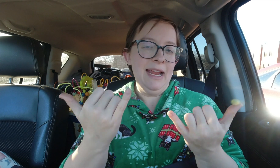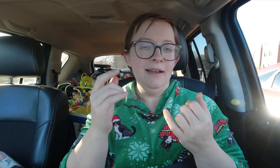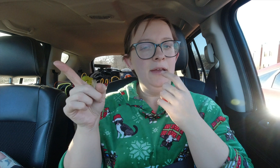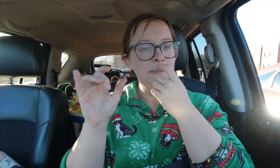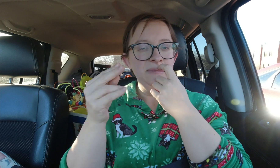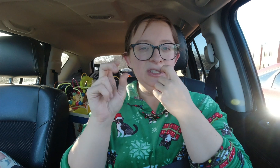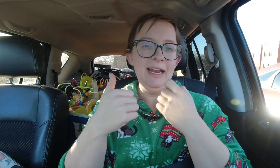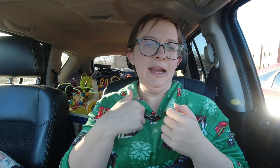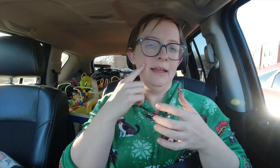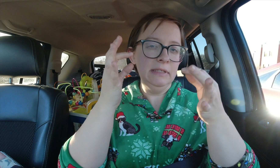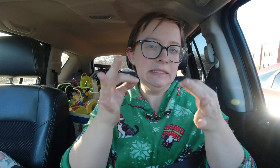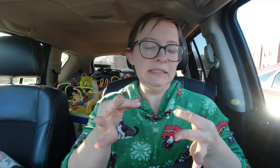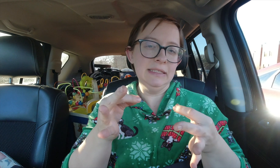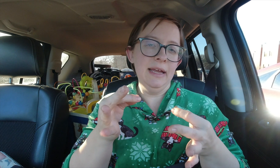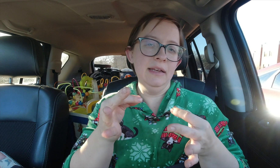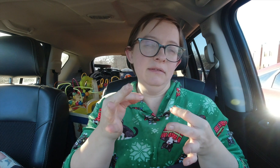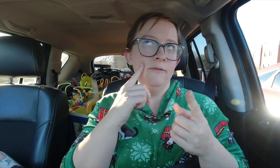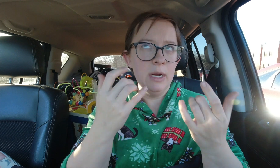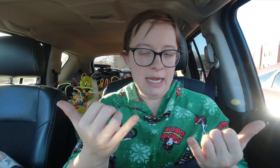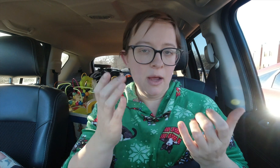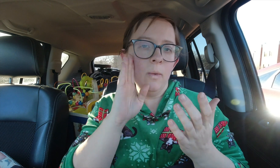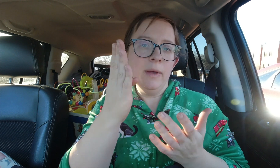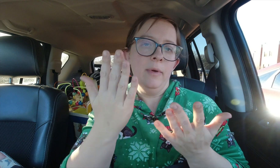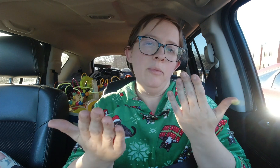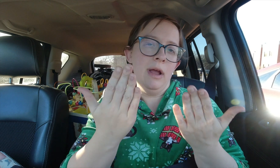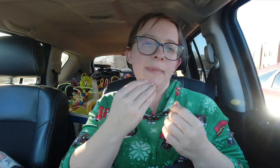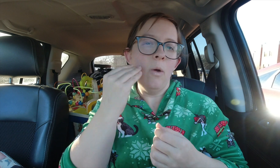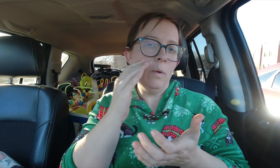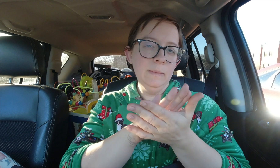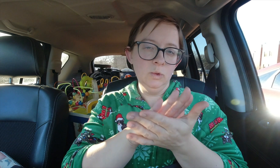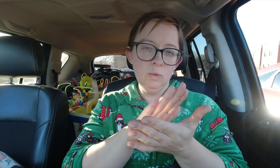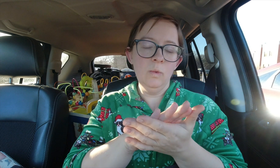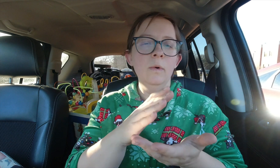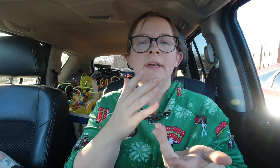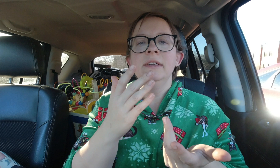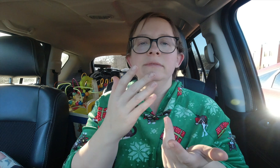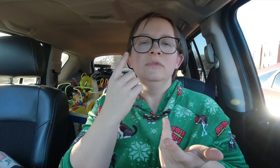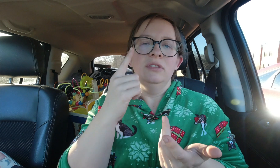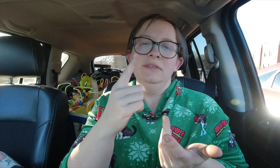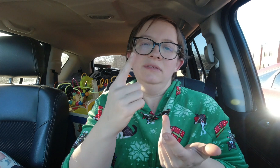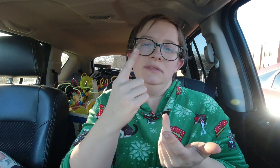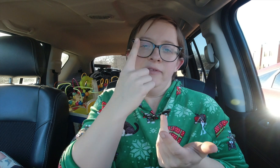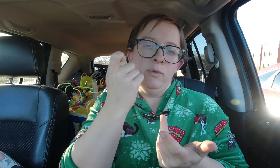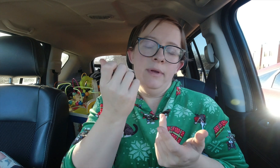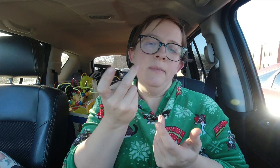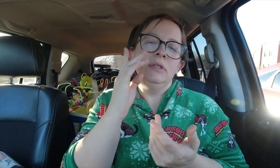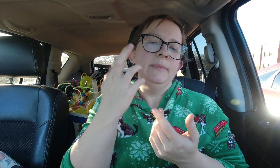So... for right now Jenna and I have decided we think for now... we're probably going to home-school in the future.